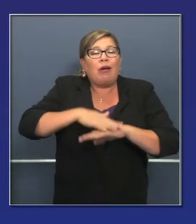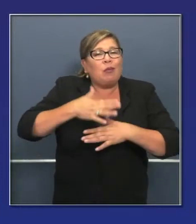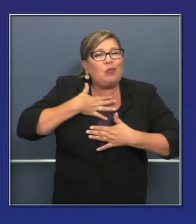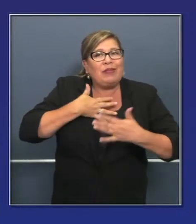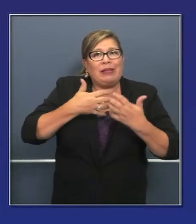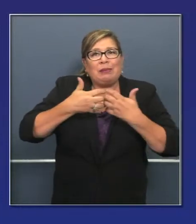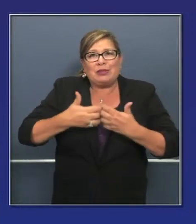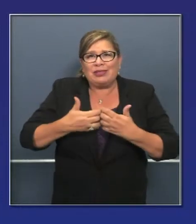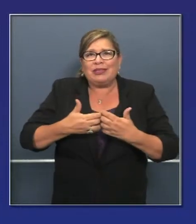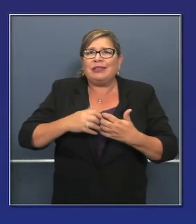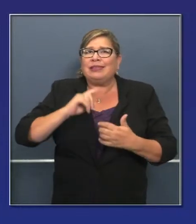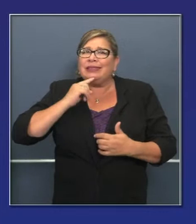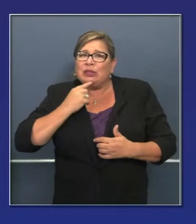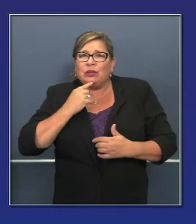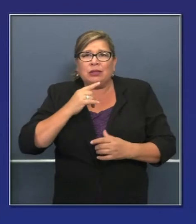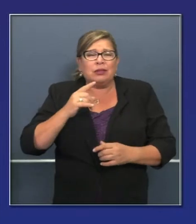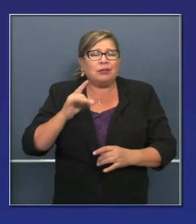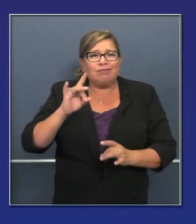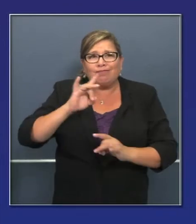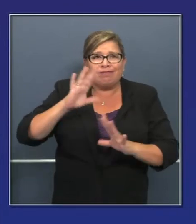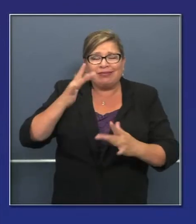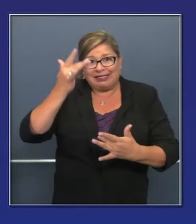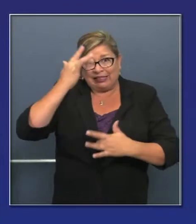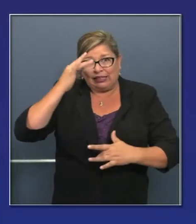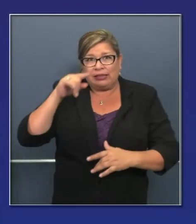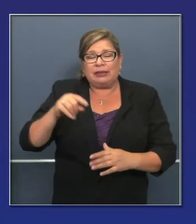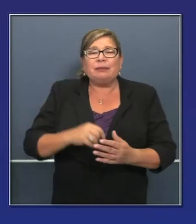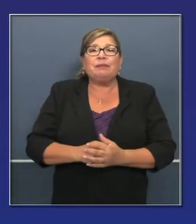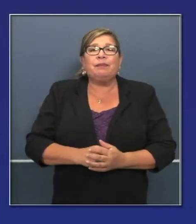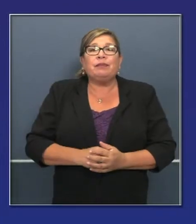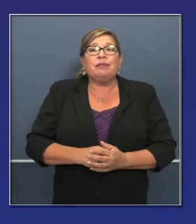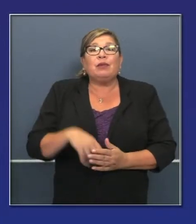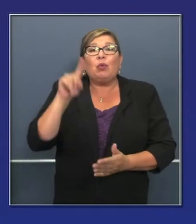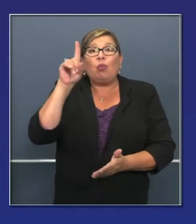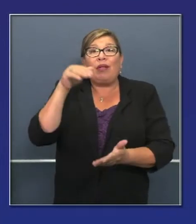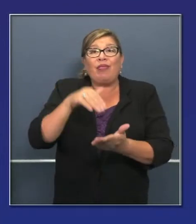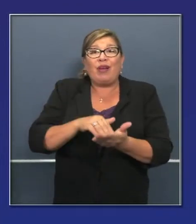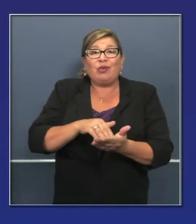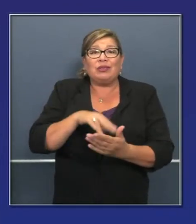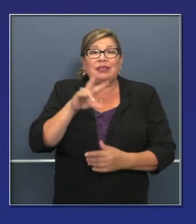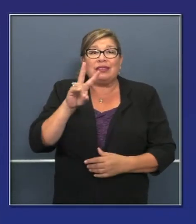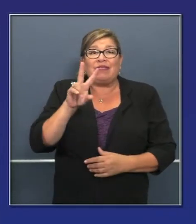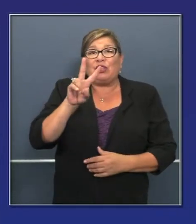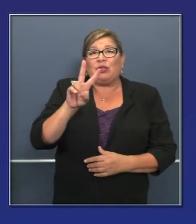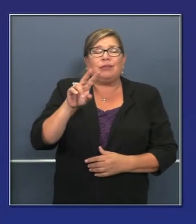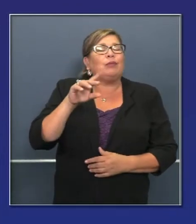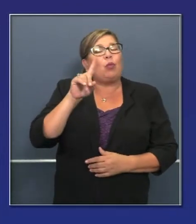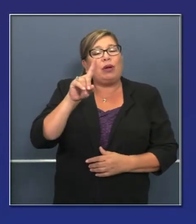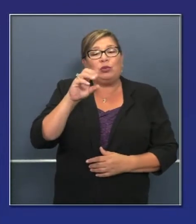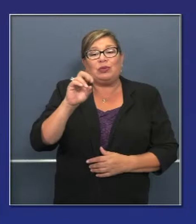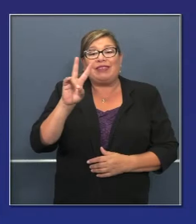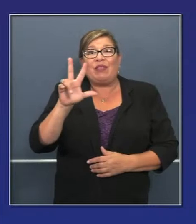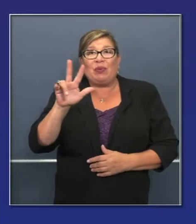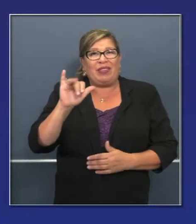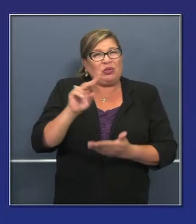seen not dissimilar to the hospitalization numbers 1073 two weeks ago as of the last reporting period